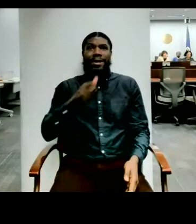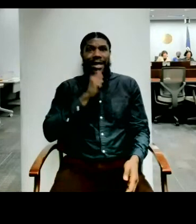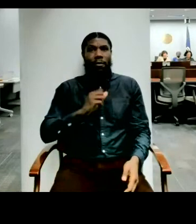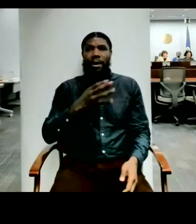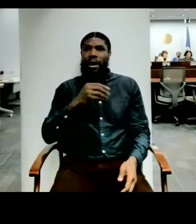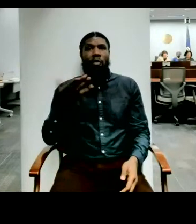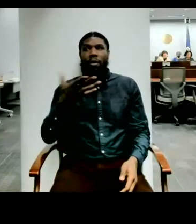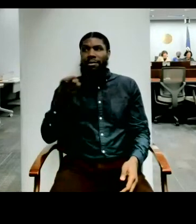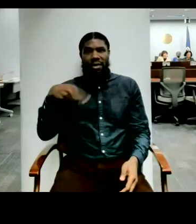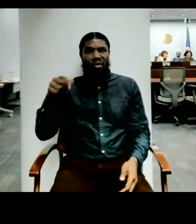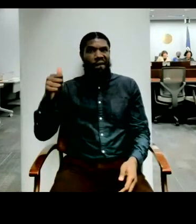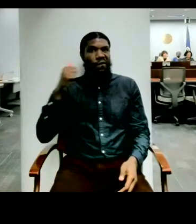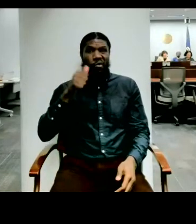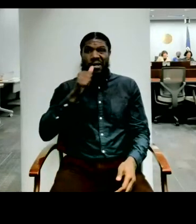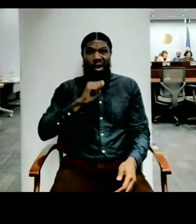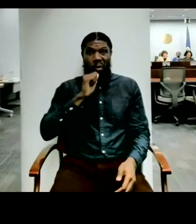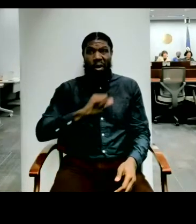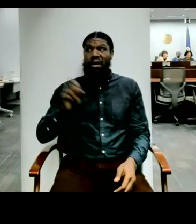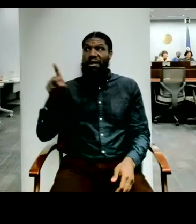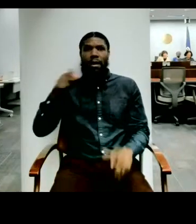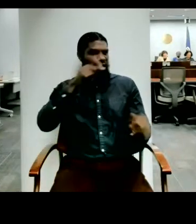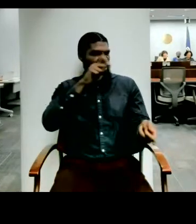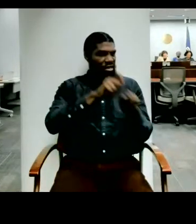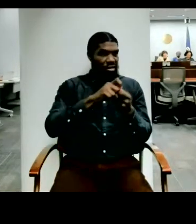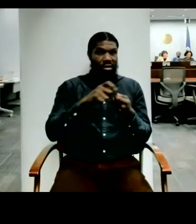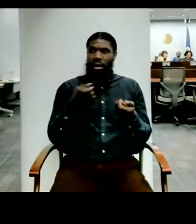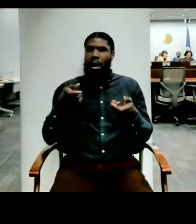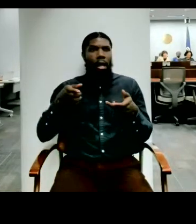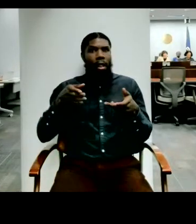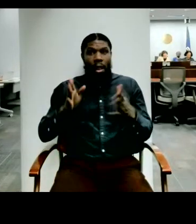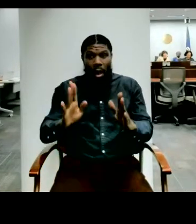And when that kind of behavior is tolerated employers are,